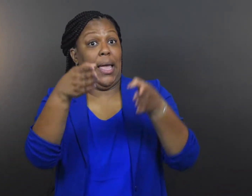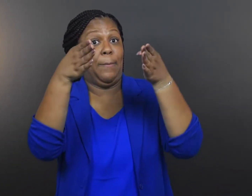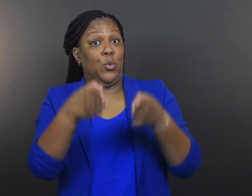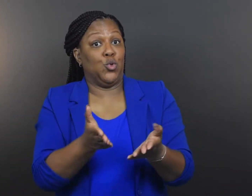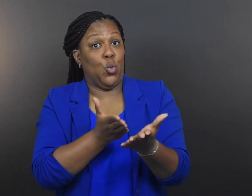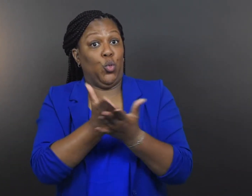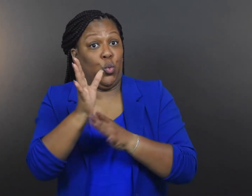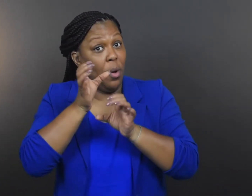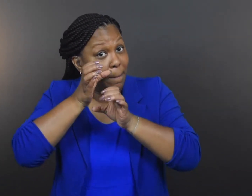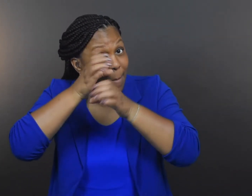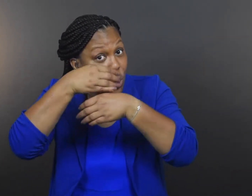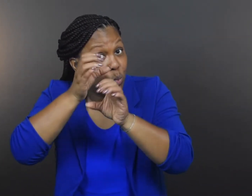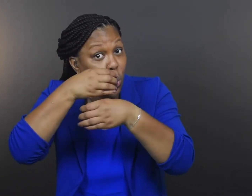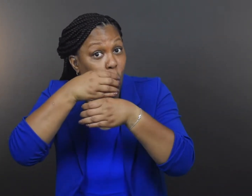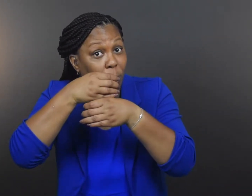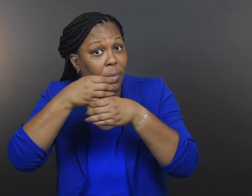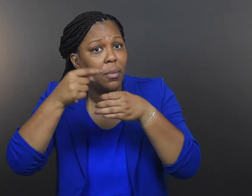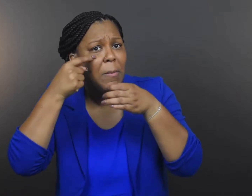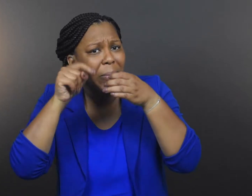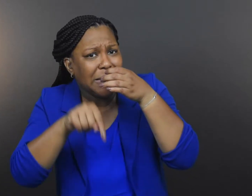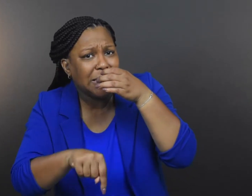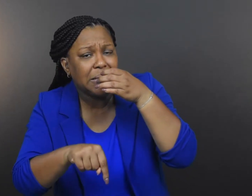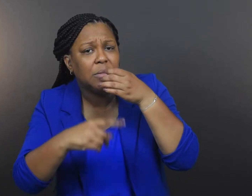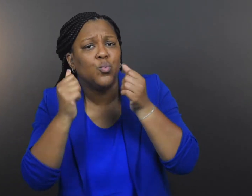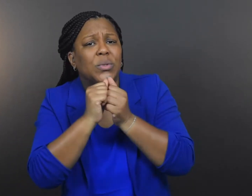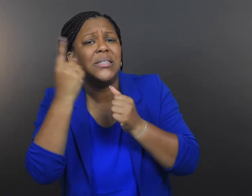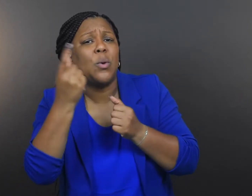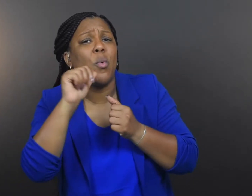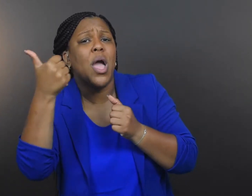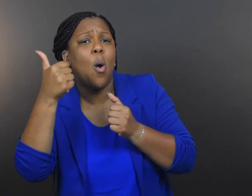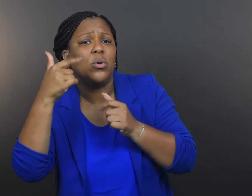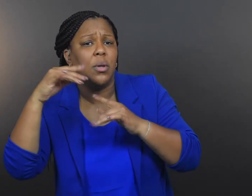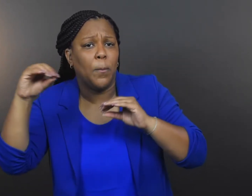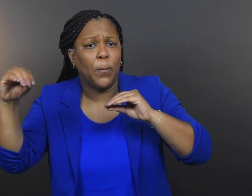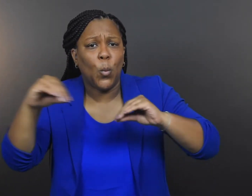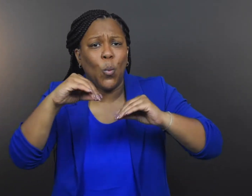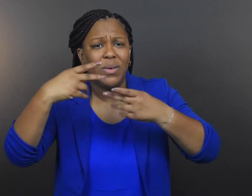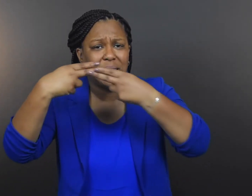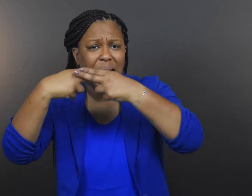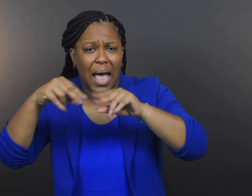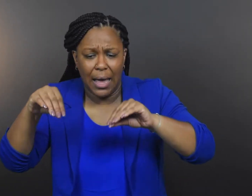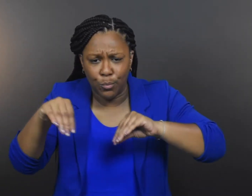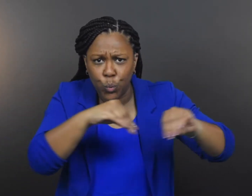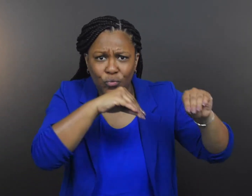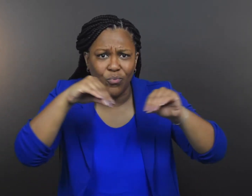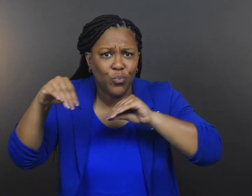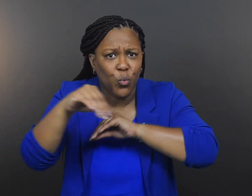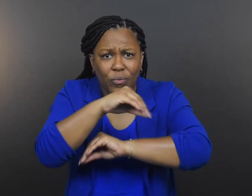Looking in person through the big microscope’s eye pieces while someone else moves the slide around